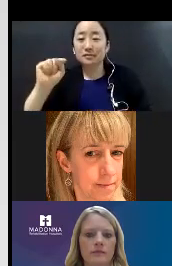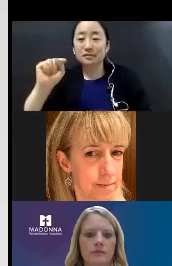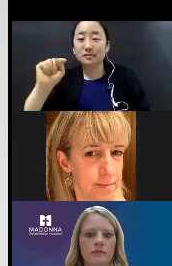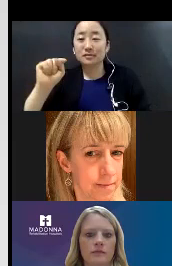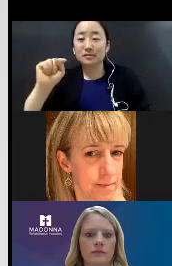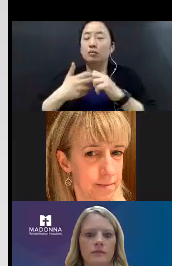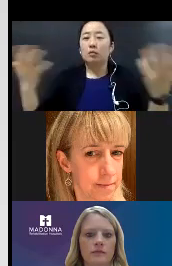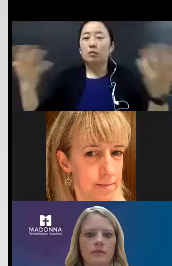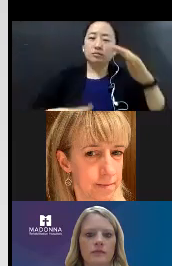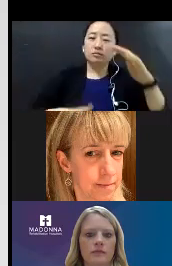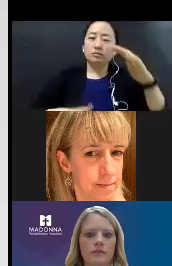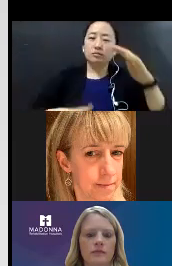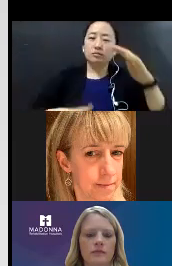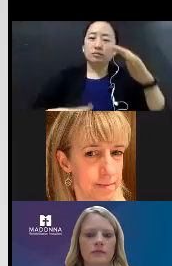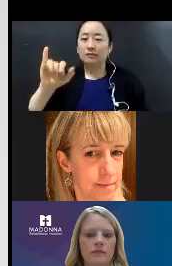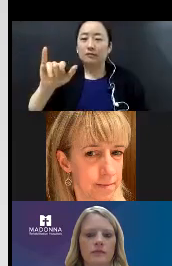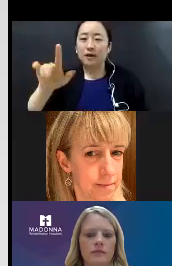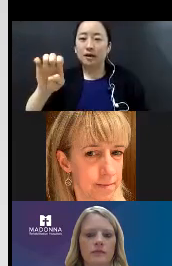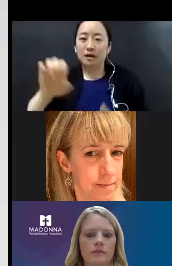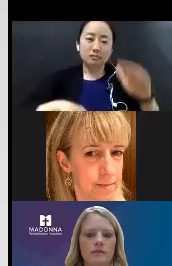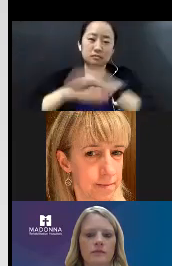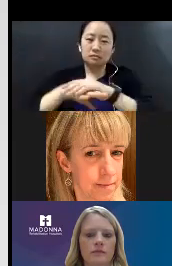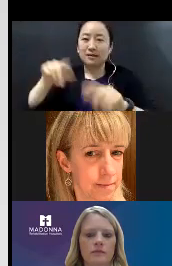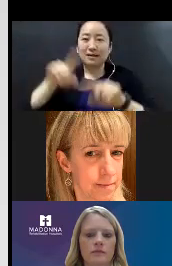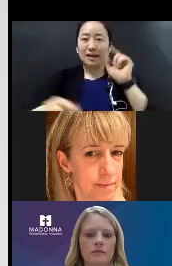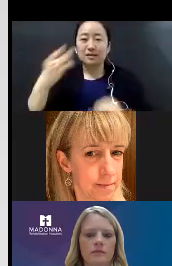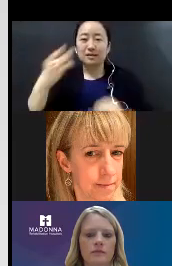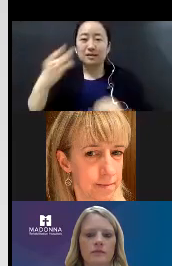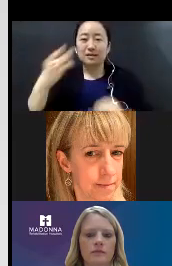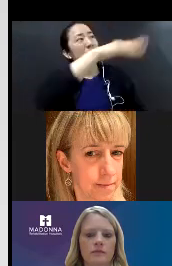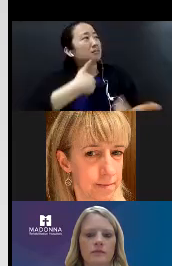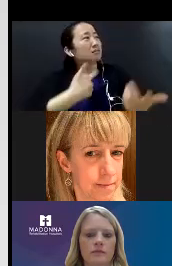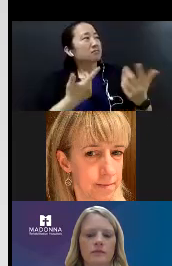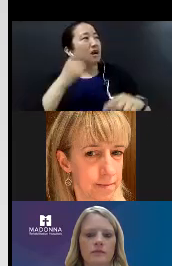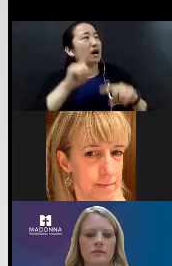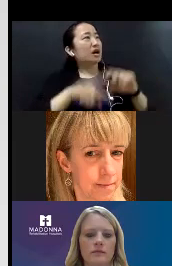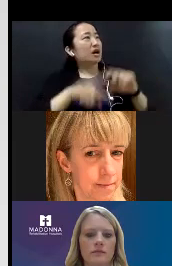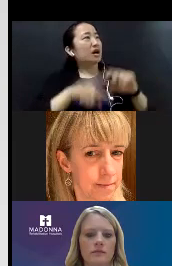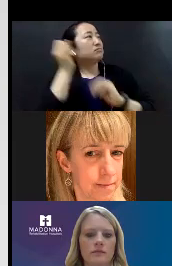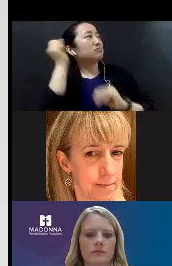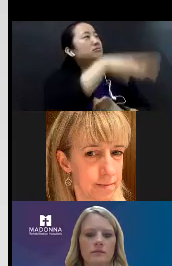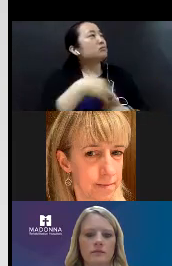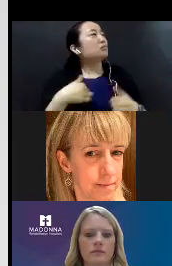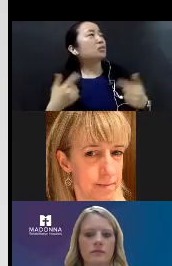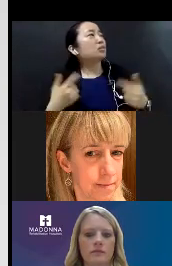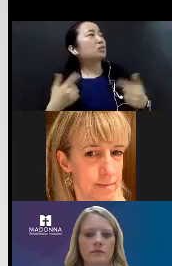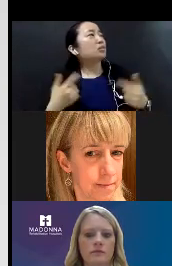IT'S TOO BIG TO SEND, NOW WHAT DO WE DO? THEY DON'T REALIZE THE PROCESS TO MAKE THAT, SO